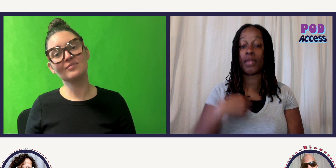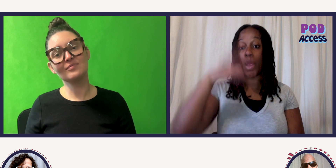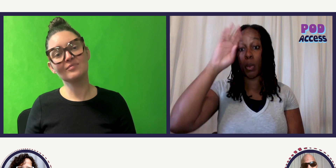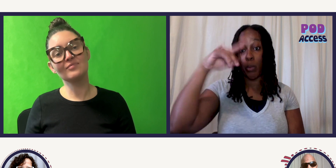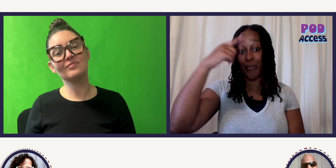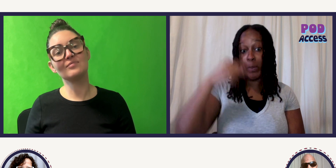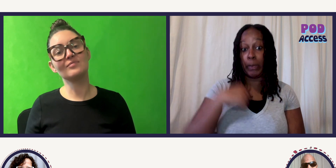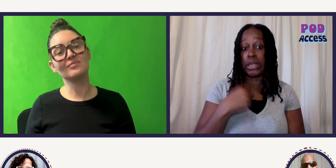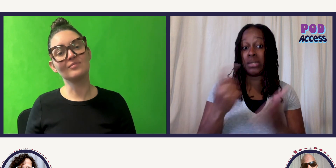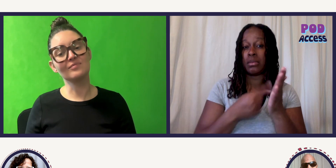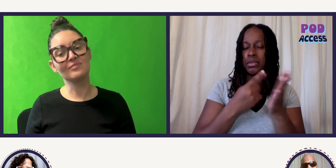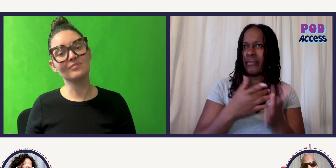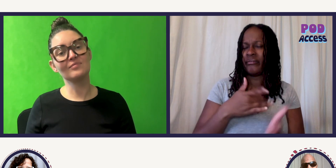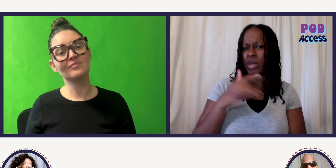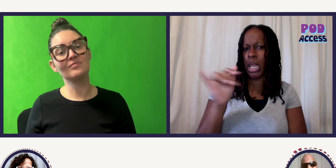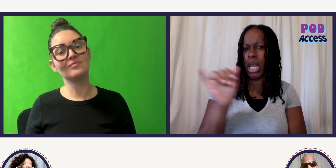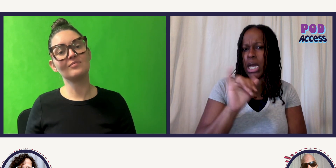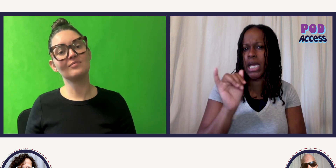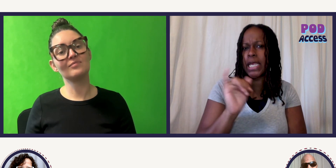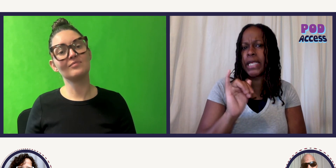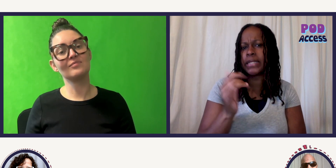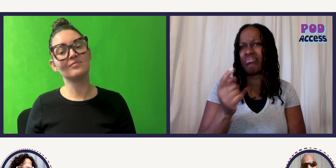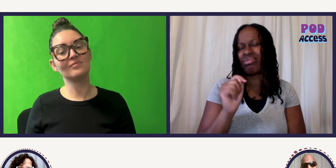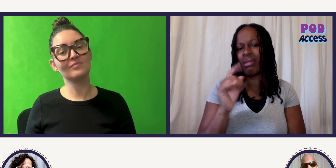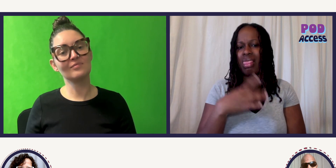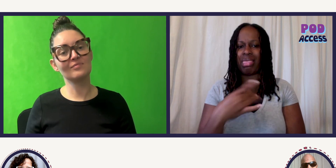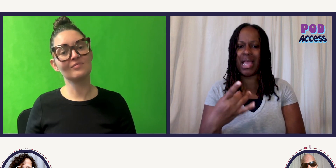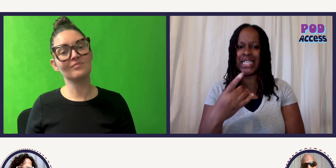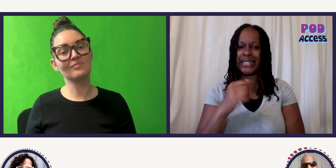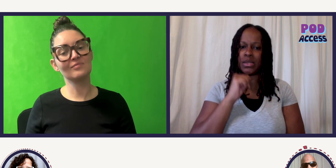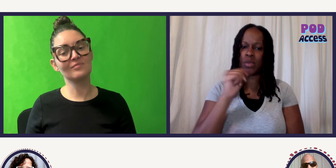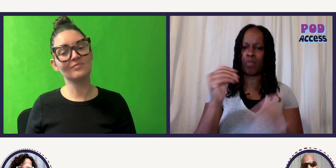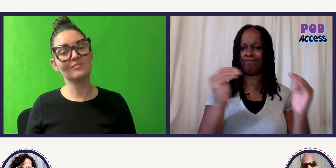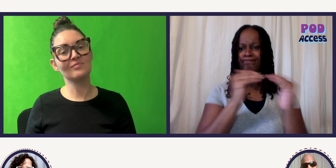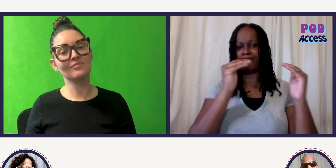I know for me, it sometimes feels like the likes don’t equate to people actually consuming the podcast.